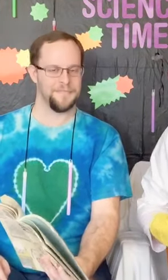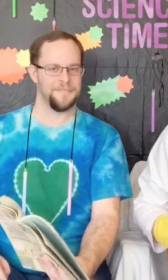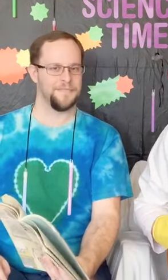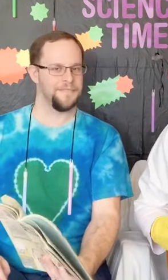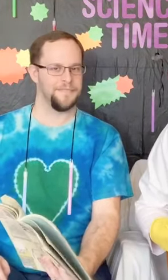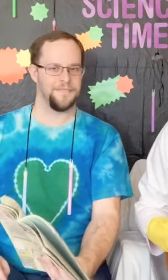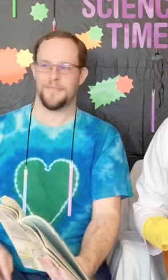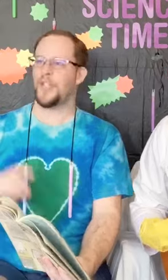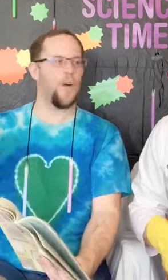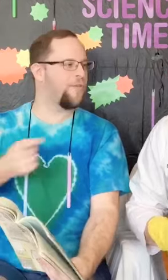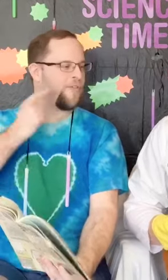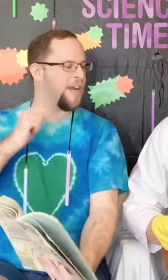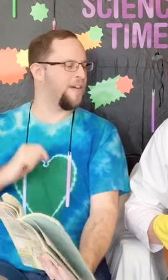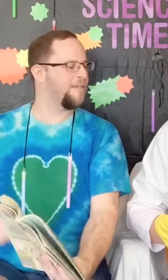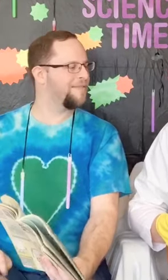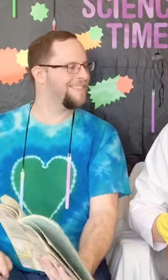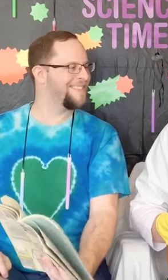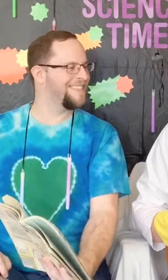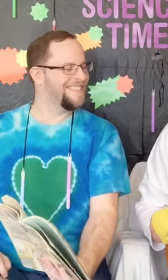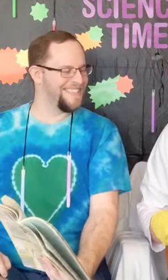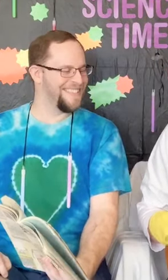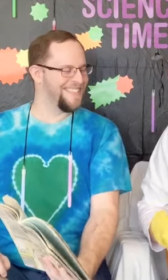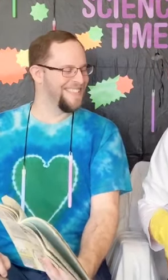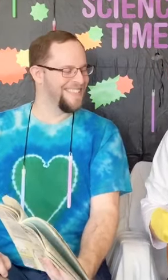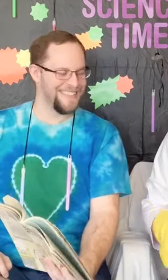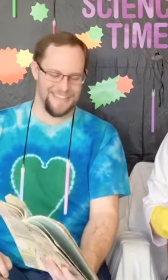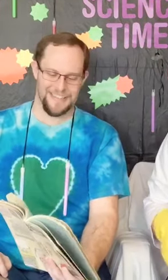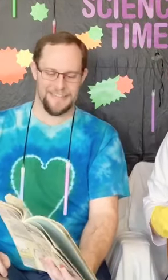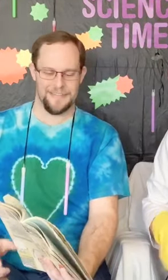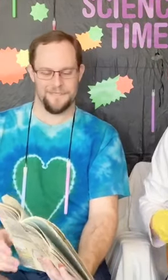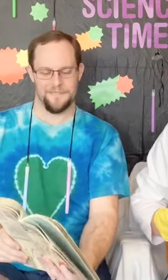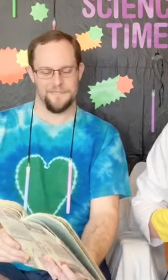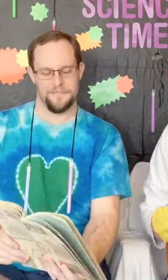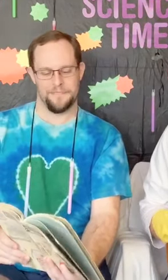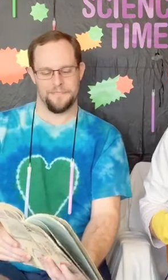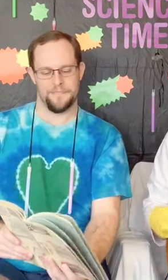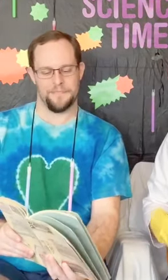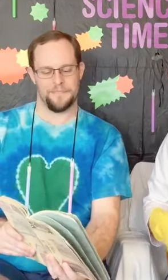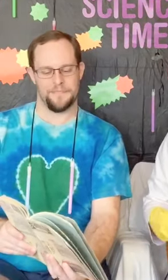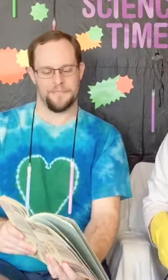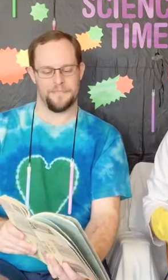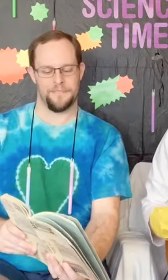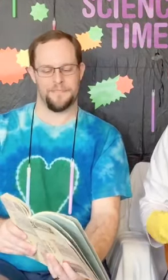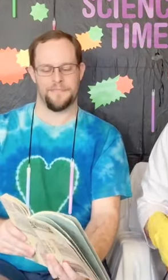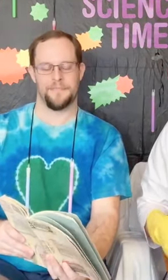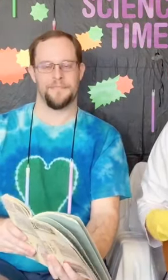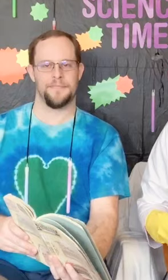"Being Yourself" by Cali Je. AARON: Go figure. CALI: Here we go: Being yourself